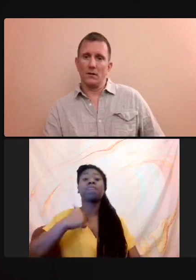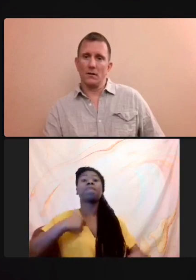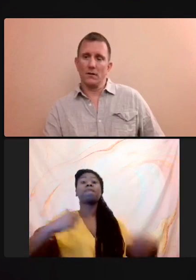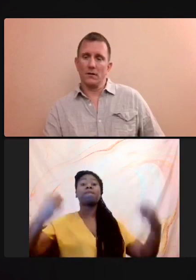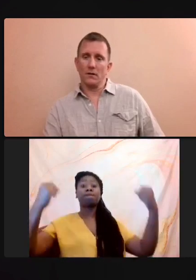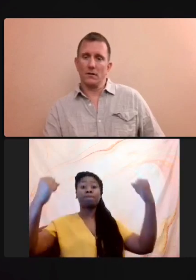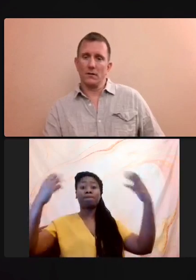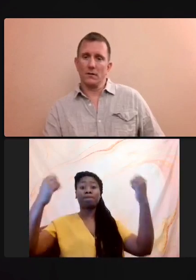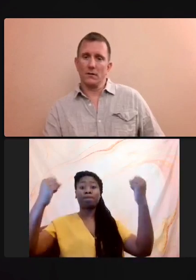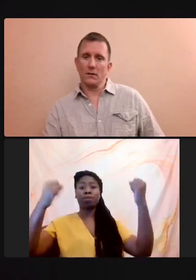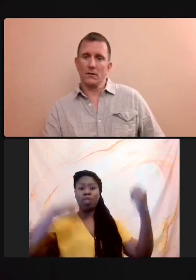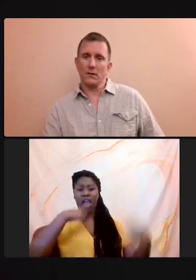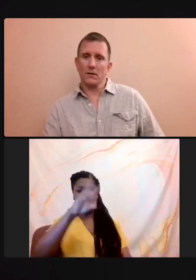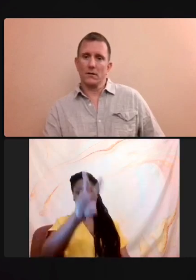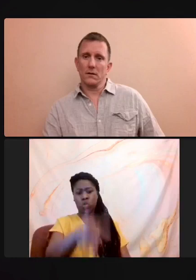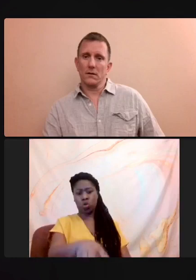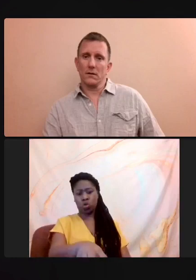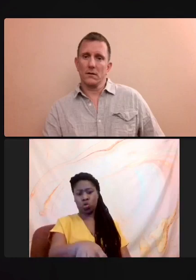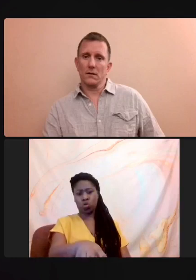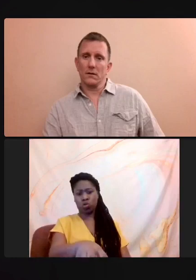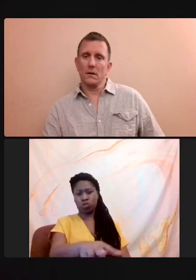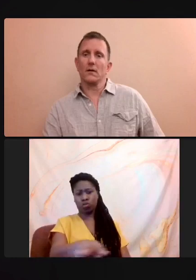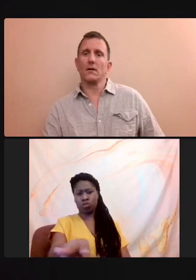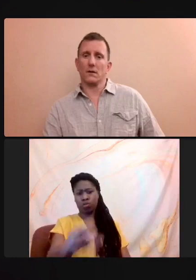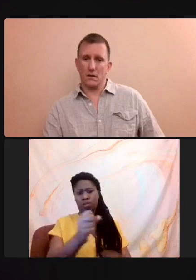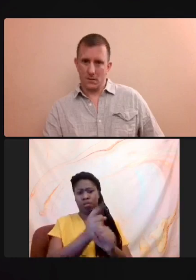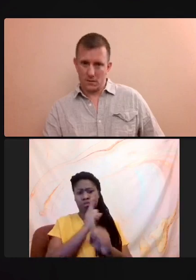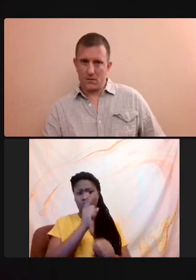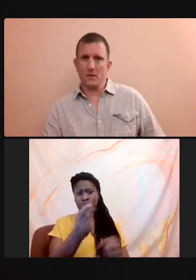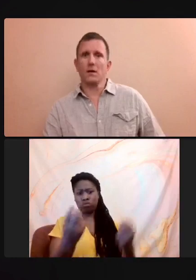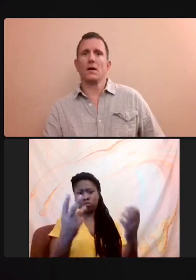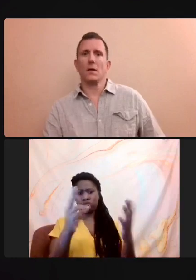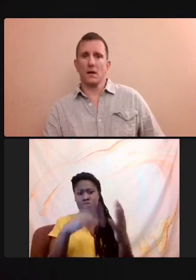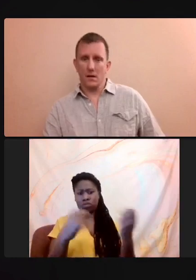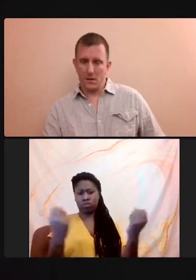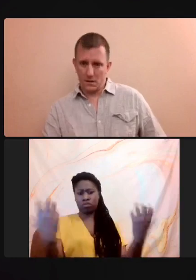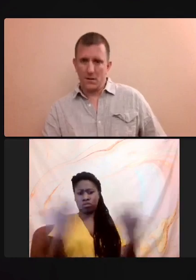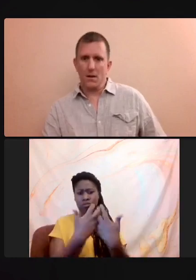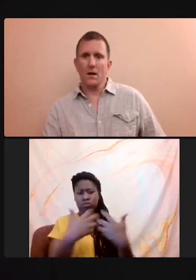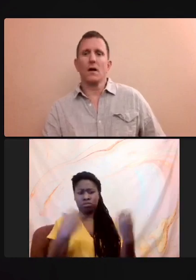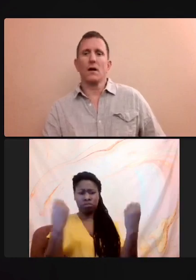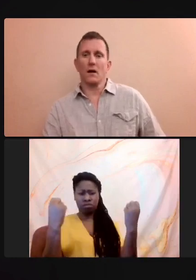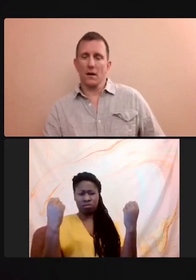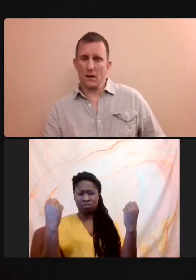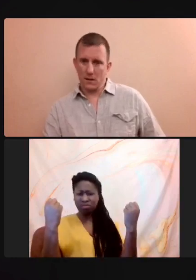of how that might work?